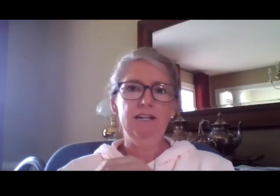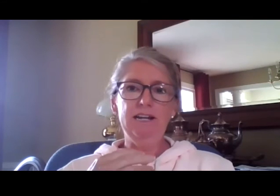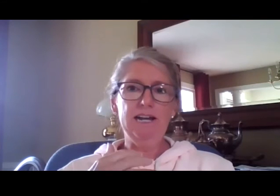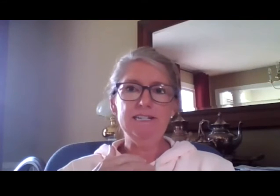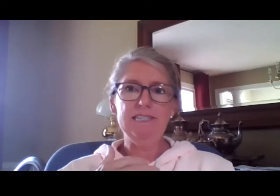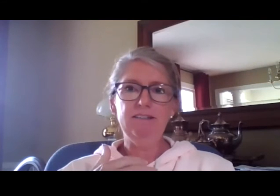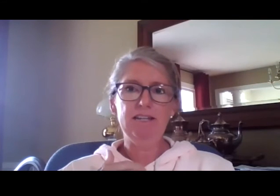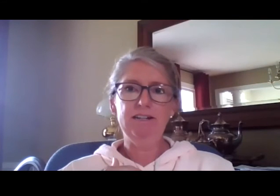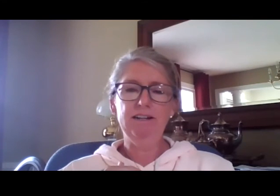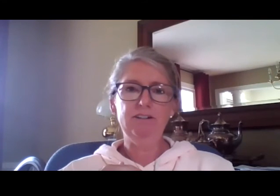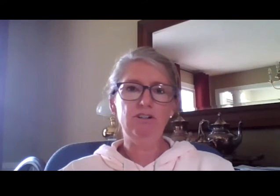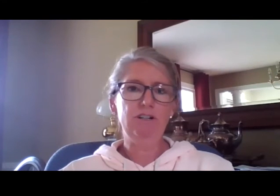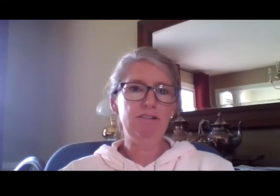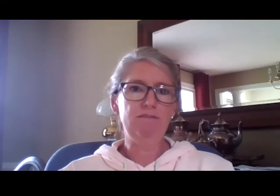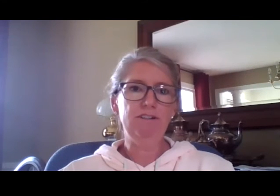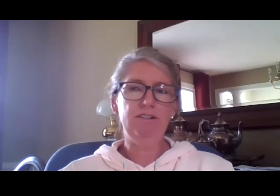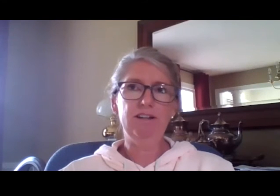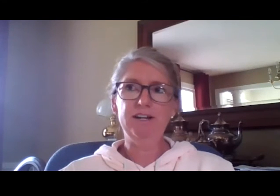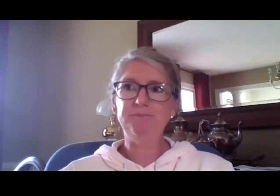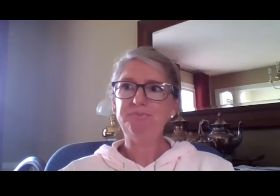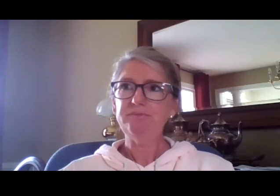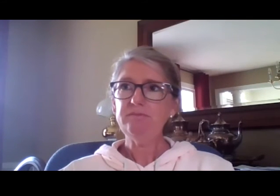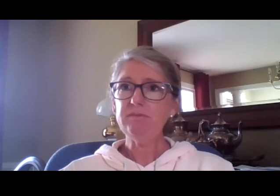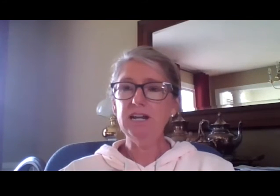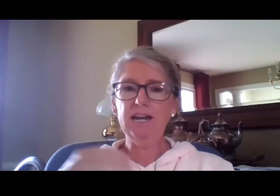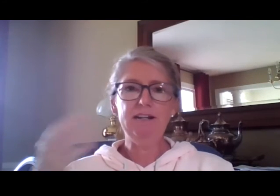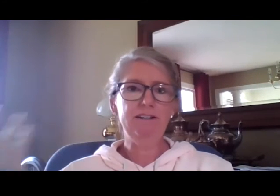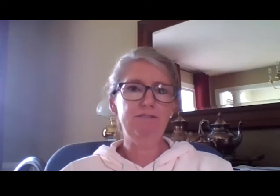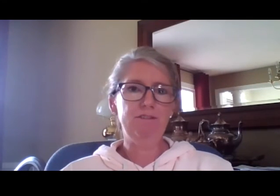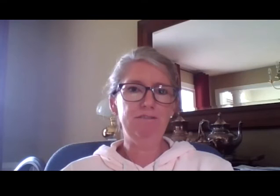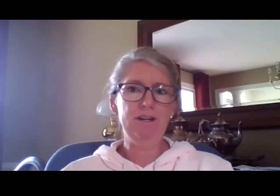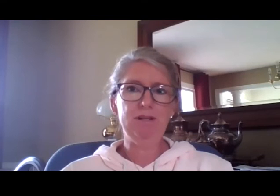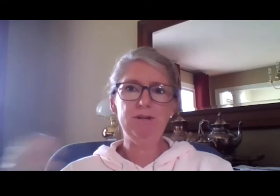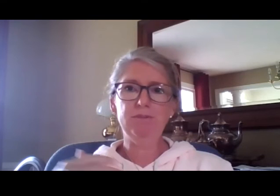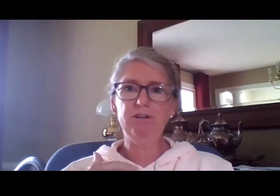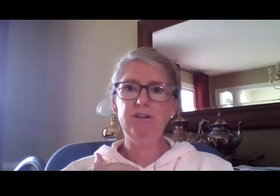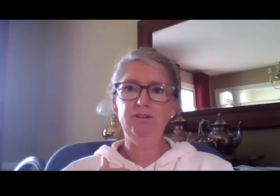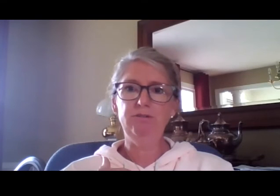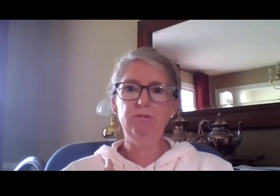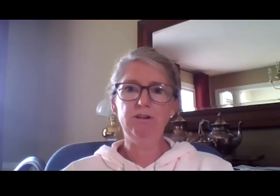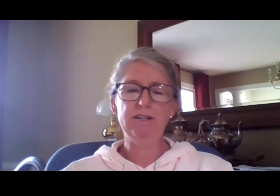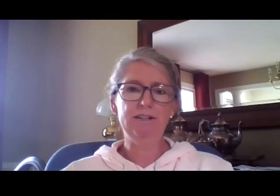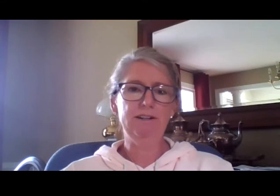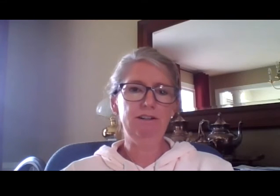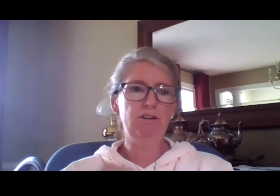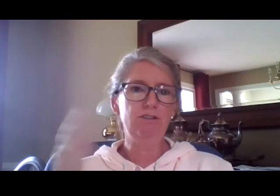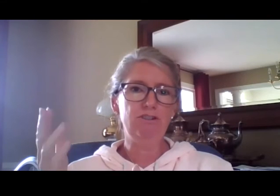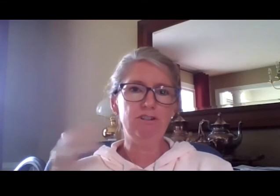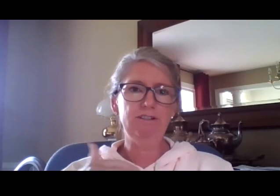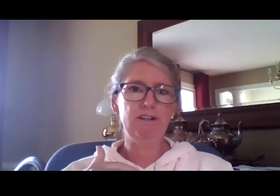And I did this at a attorney's office, I had a family member who worked at a large attorney's